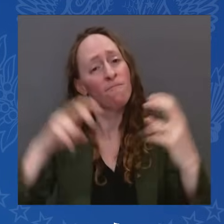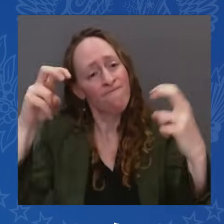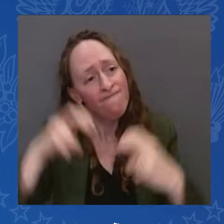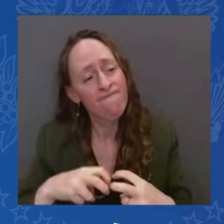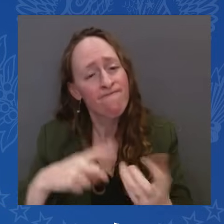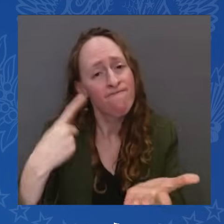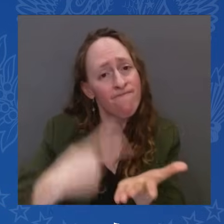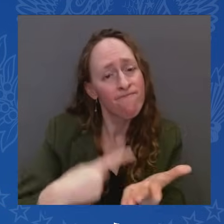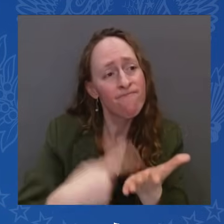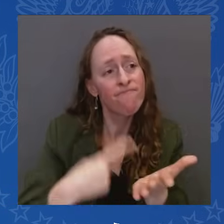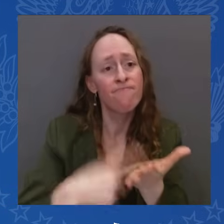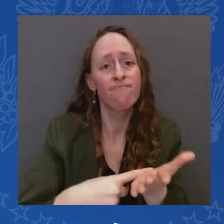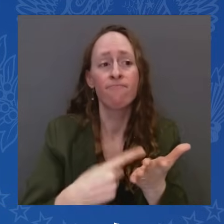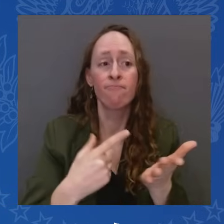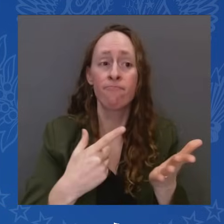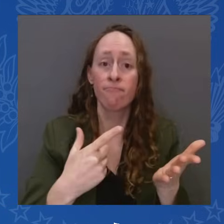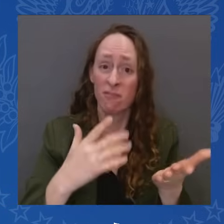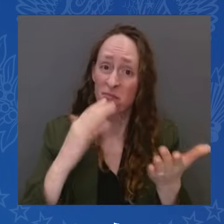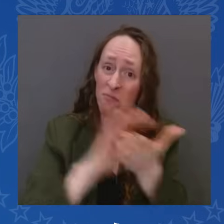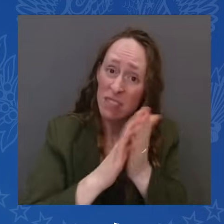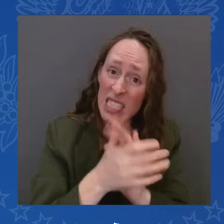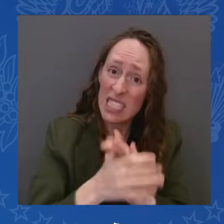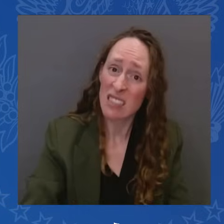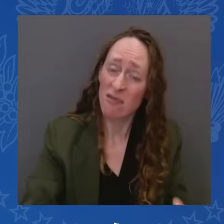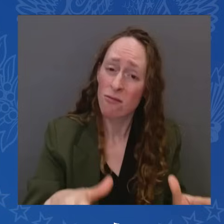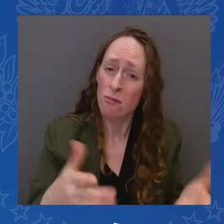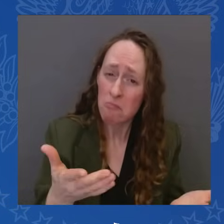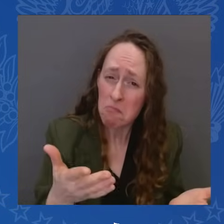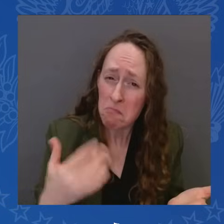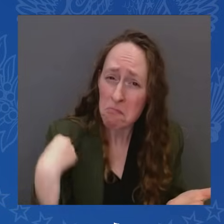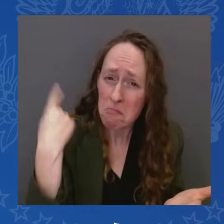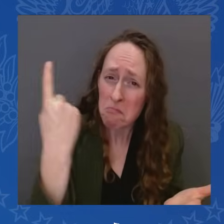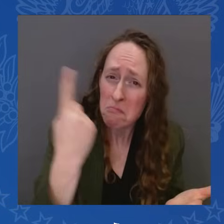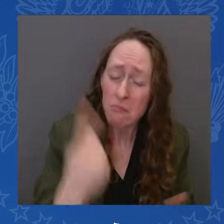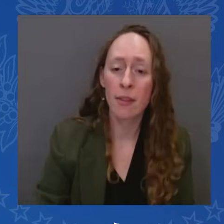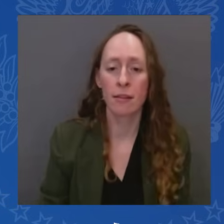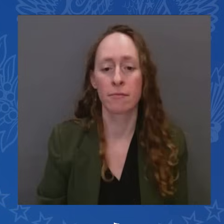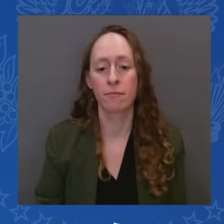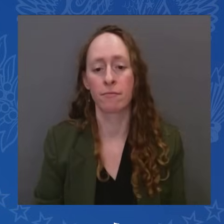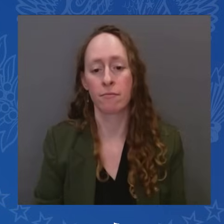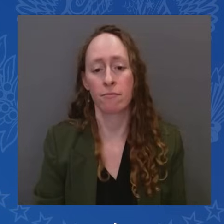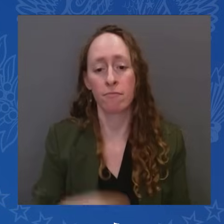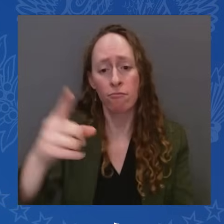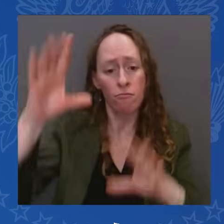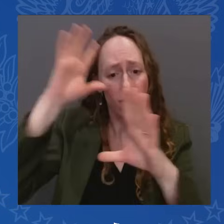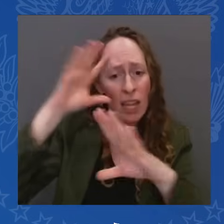from Congress and from President Biden? And -- or are you, indeed, more worried than when you got here?